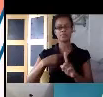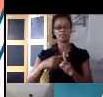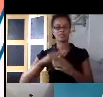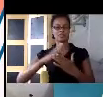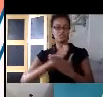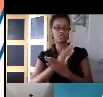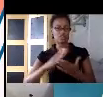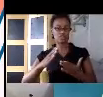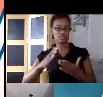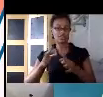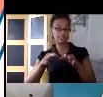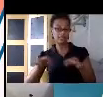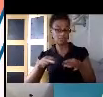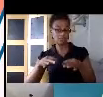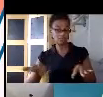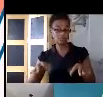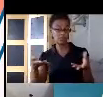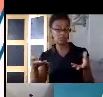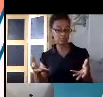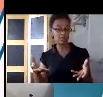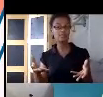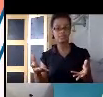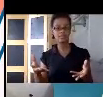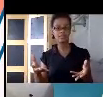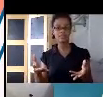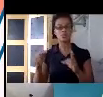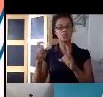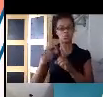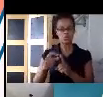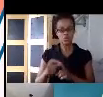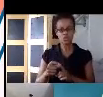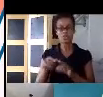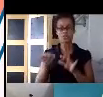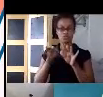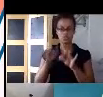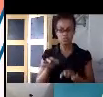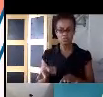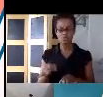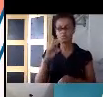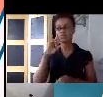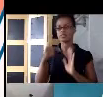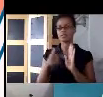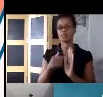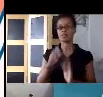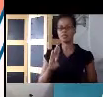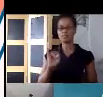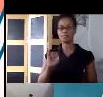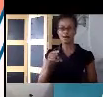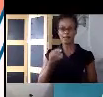is descriptions and words that we might hear like, for example, BIPOC and racialized. And